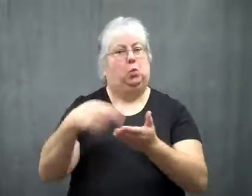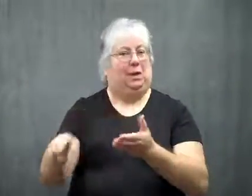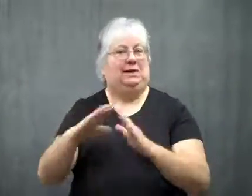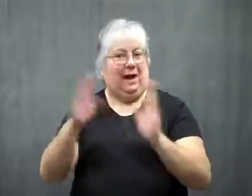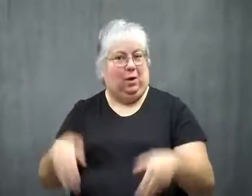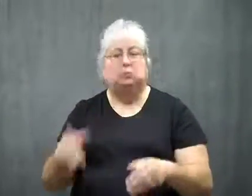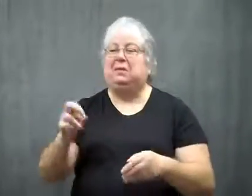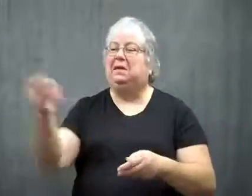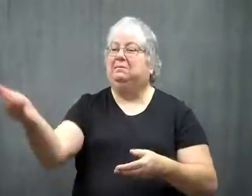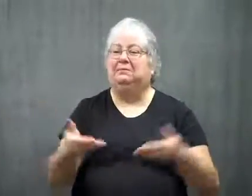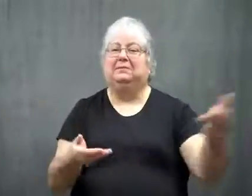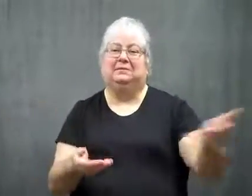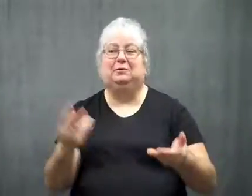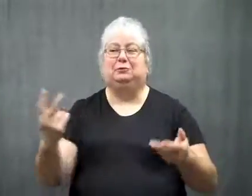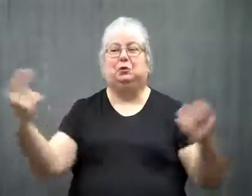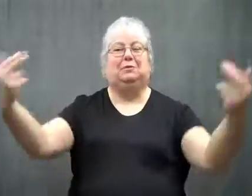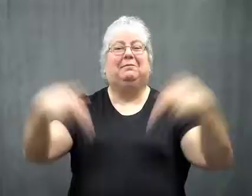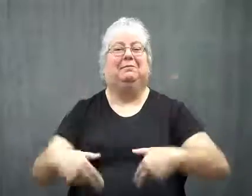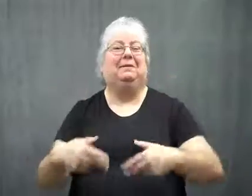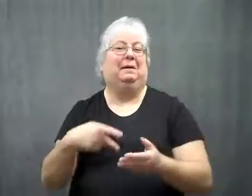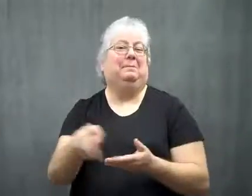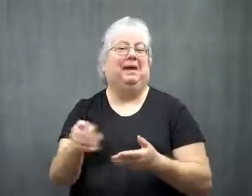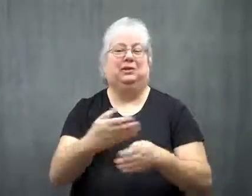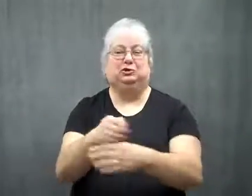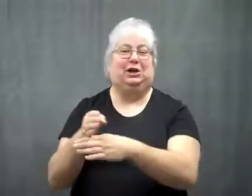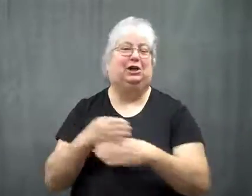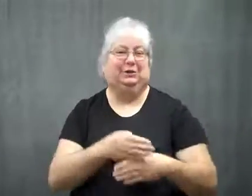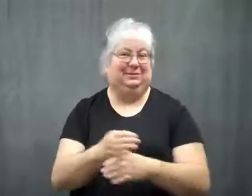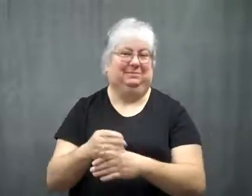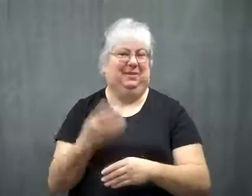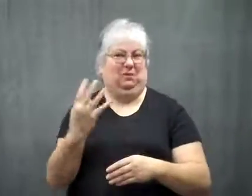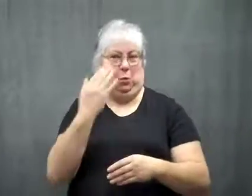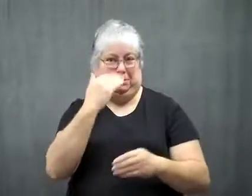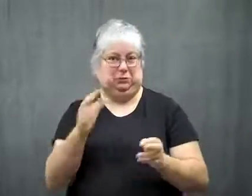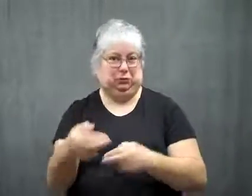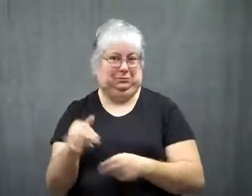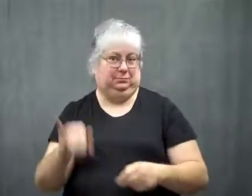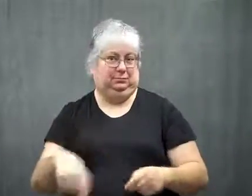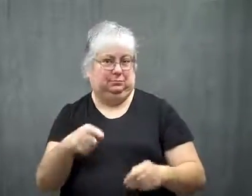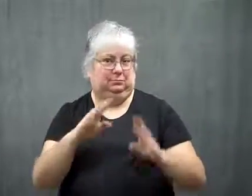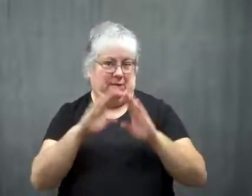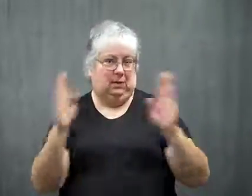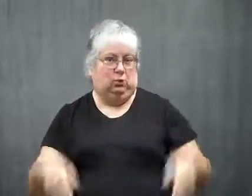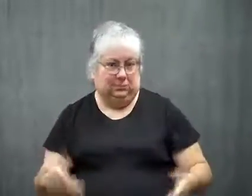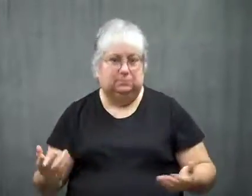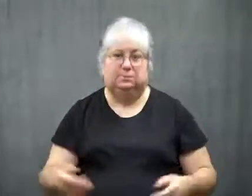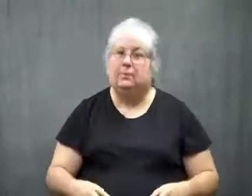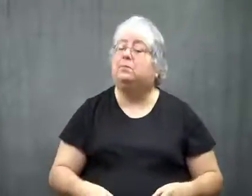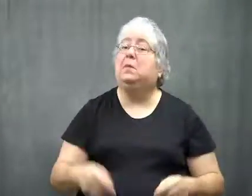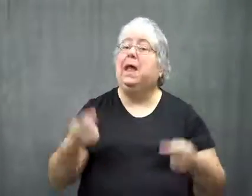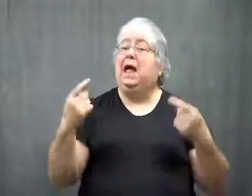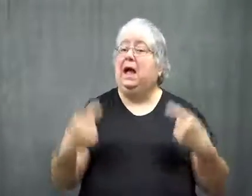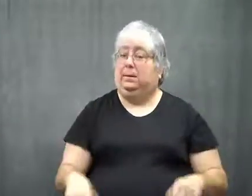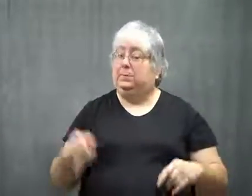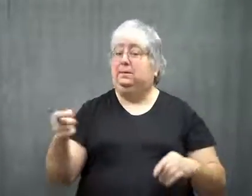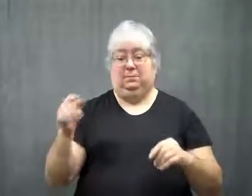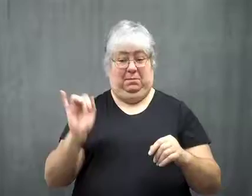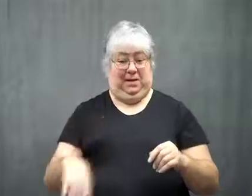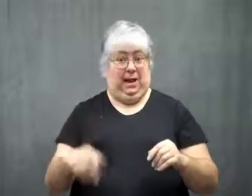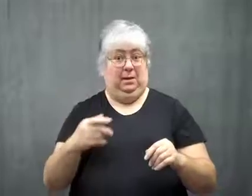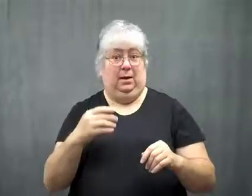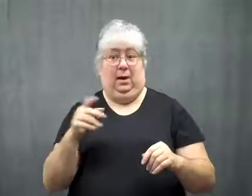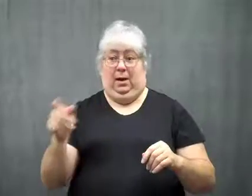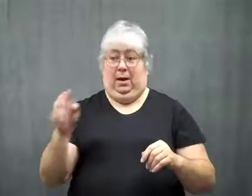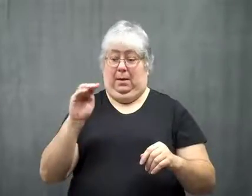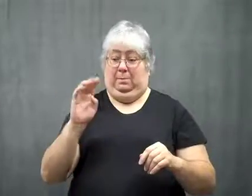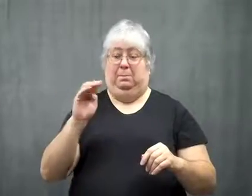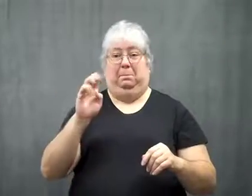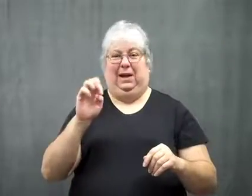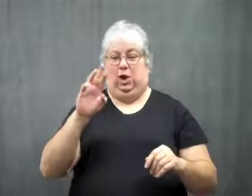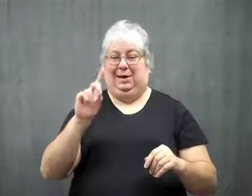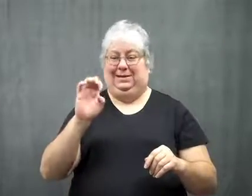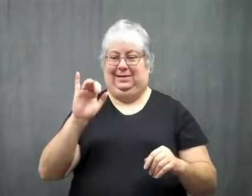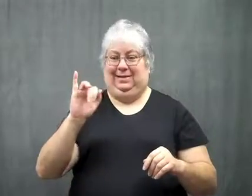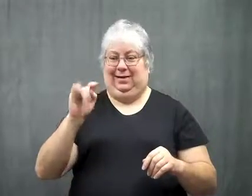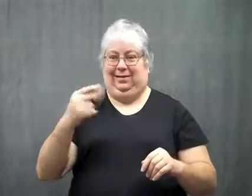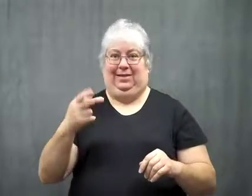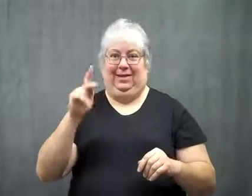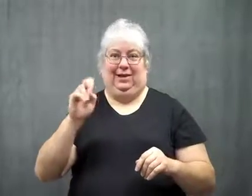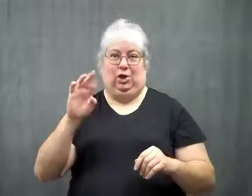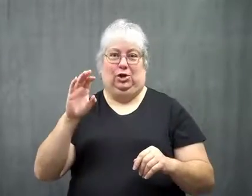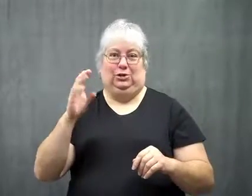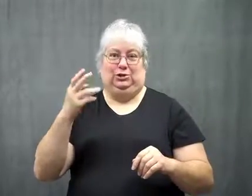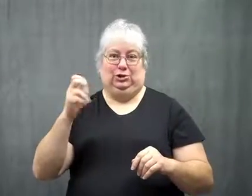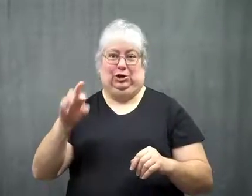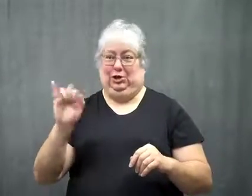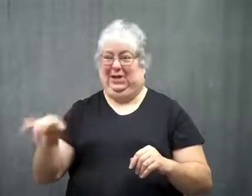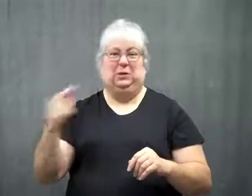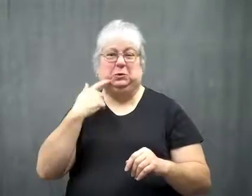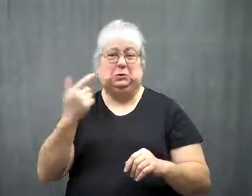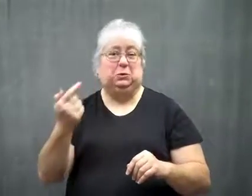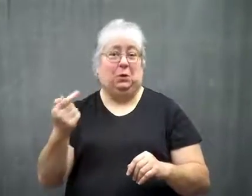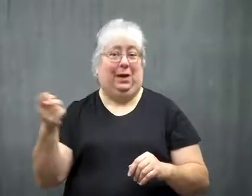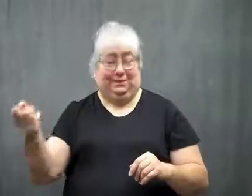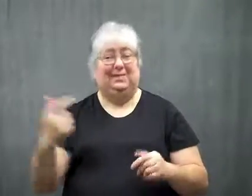They had rented the four bedroom house and shared it with the two college students.